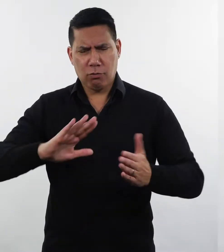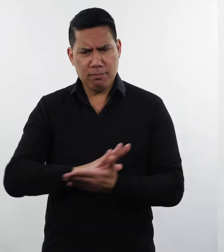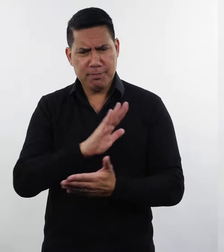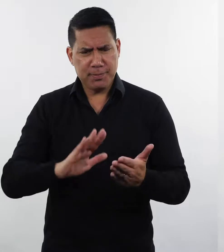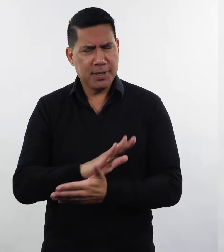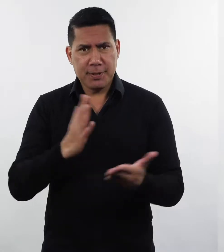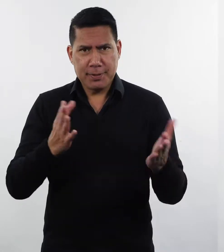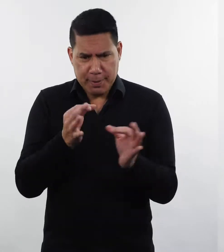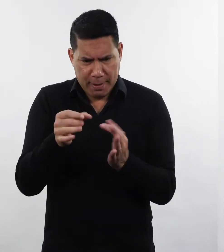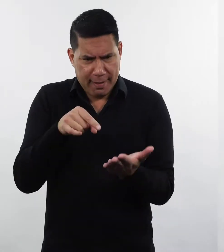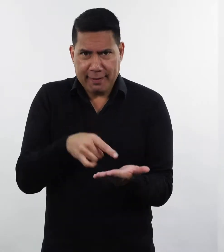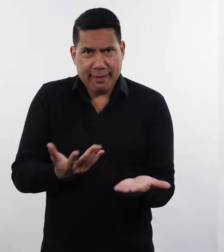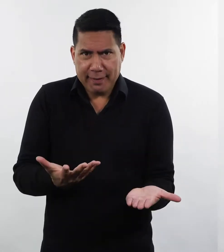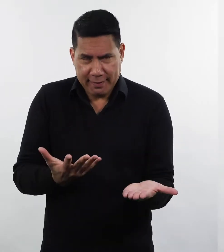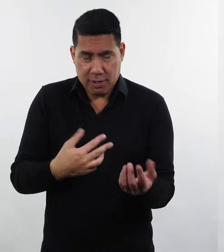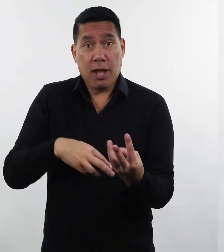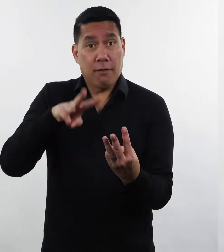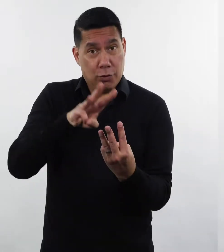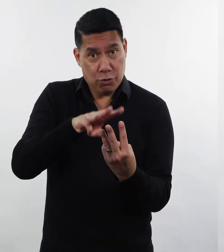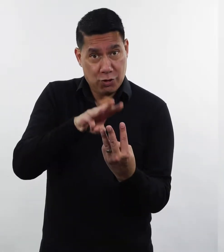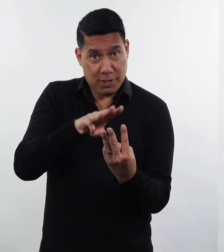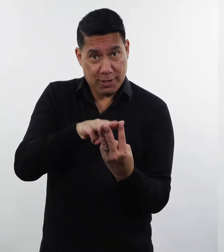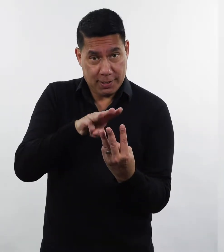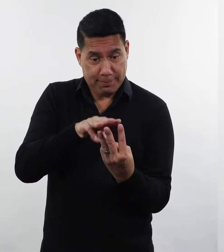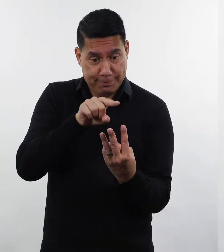There are three main areas The Planning Meeting